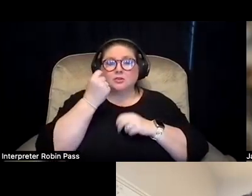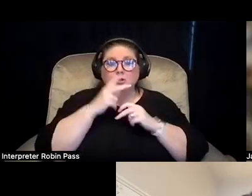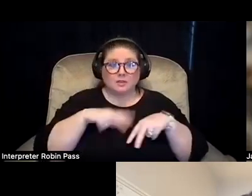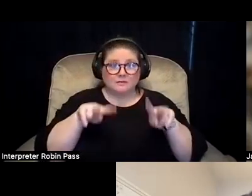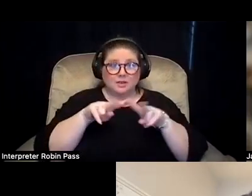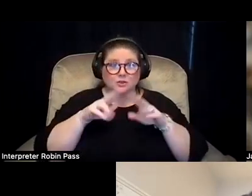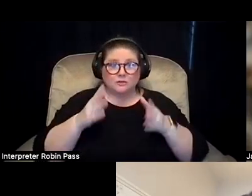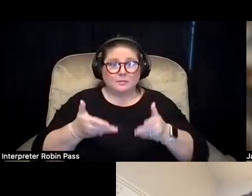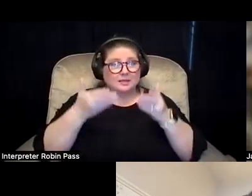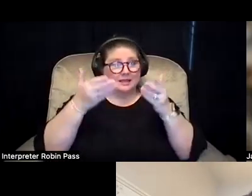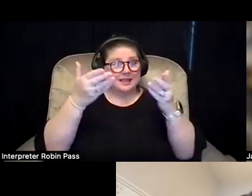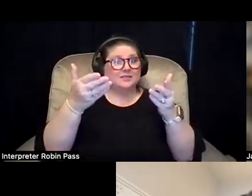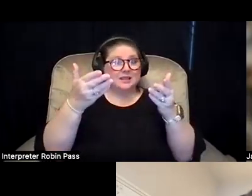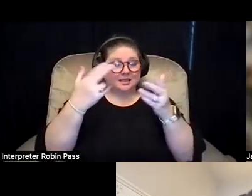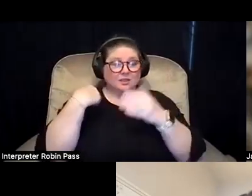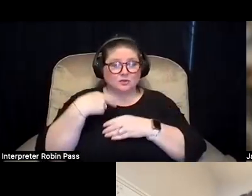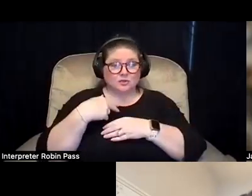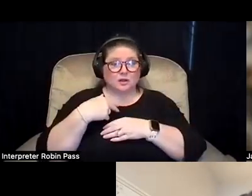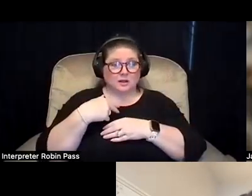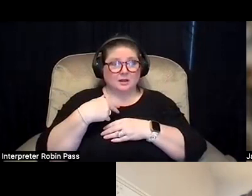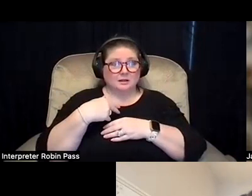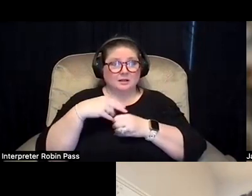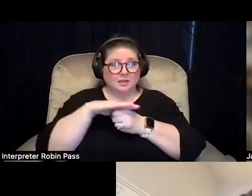backyards especially when they're planning lessons around history